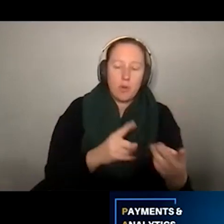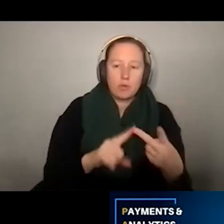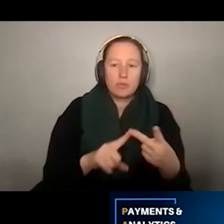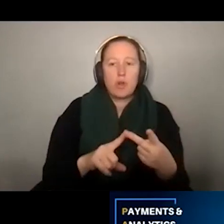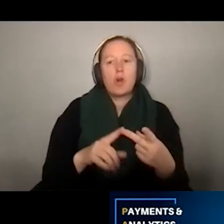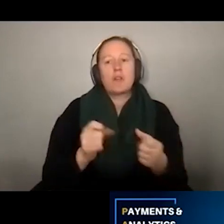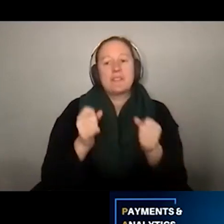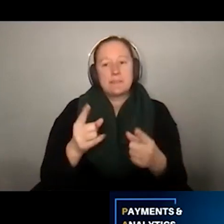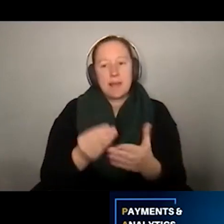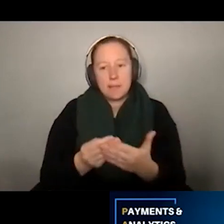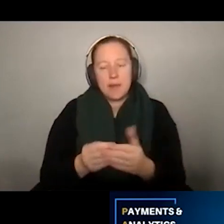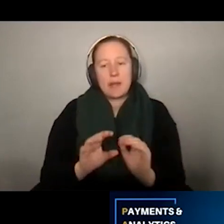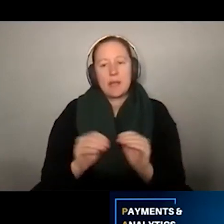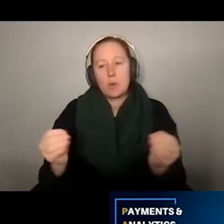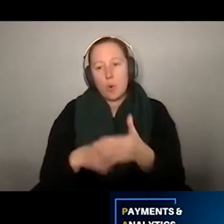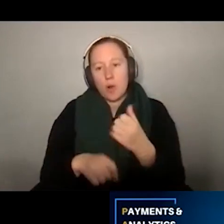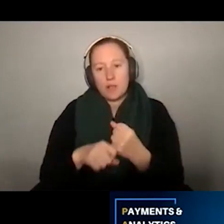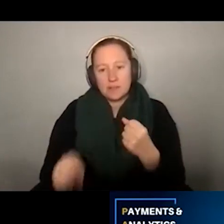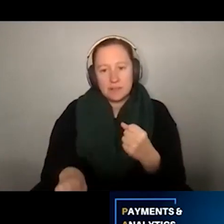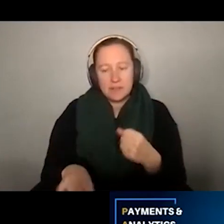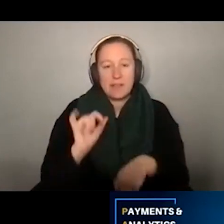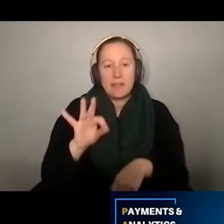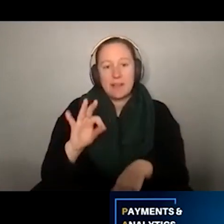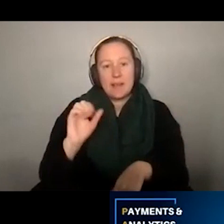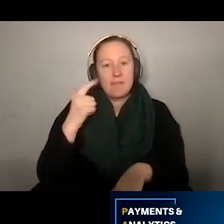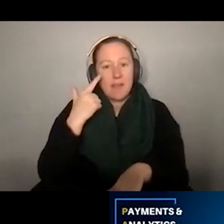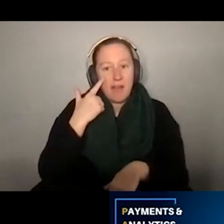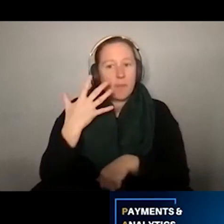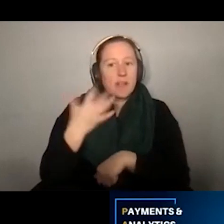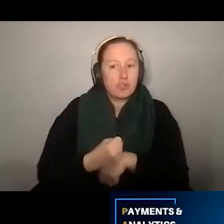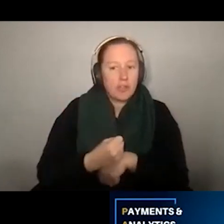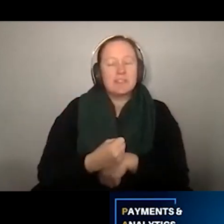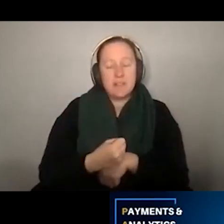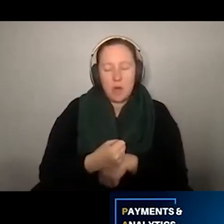Do look for that if we do get into that situation again.